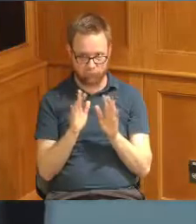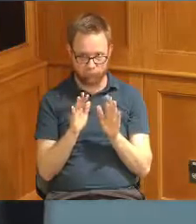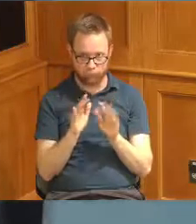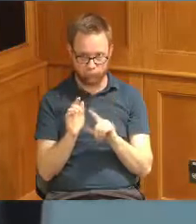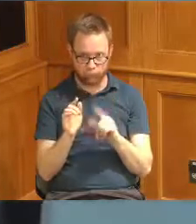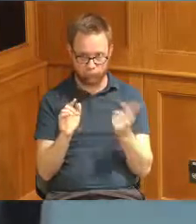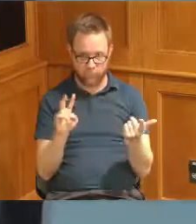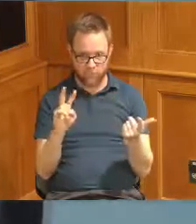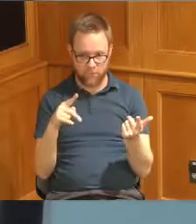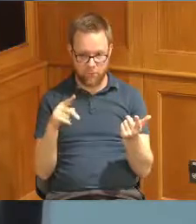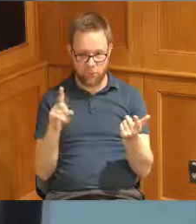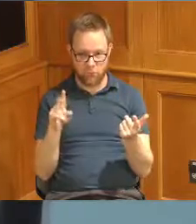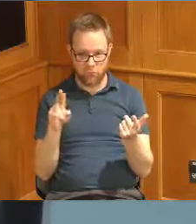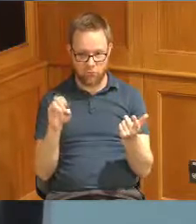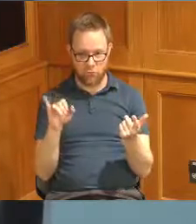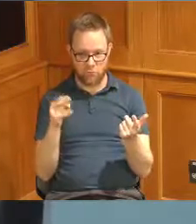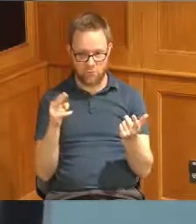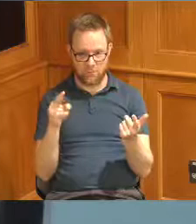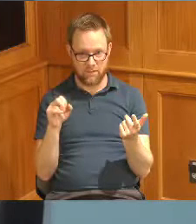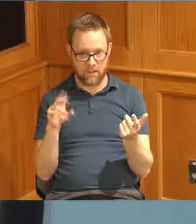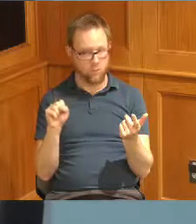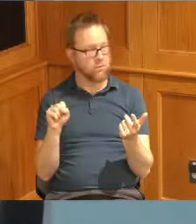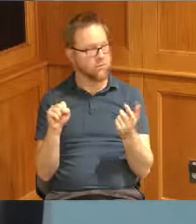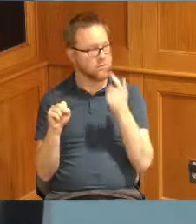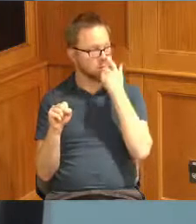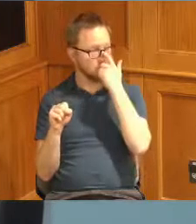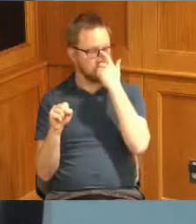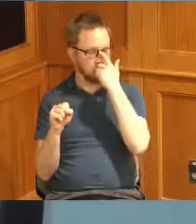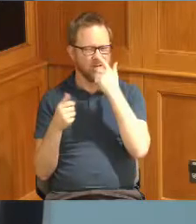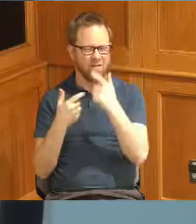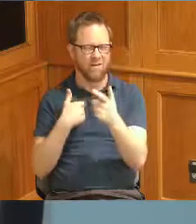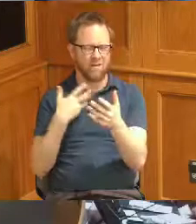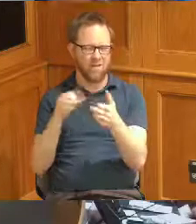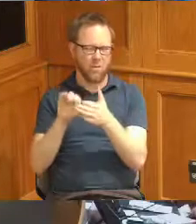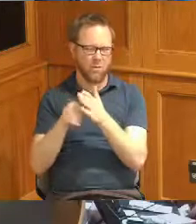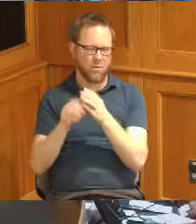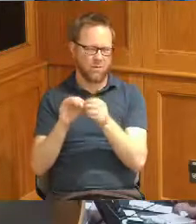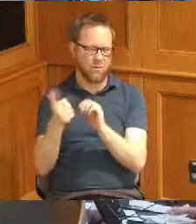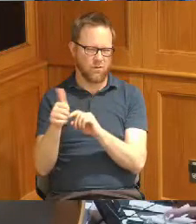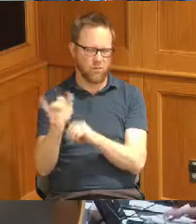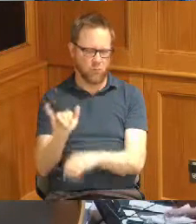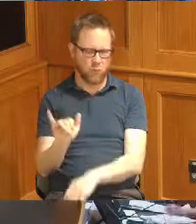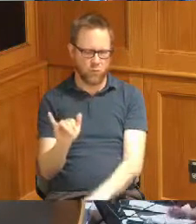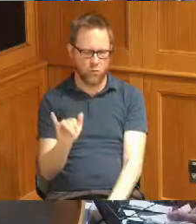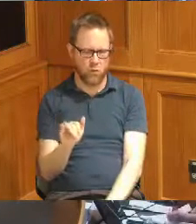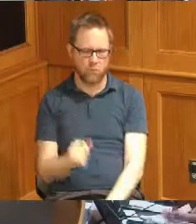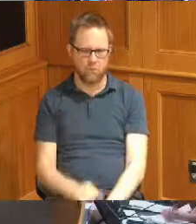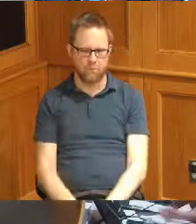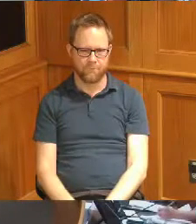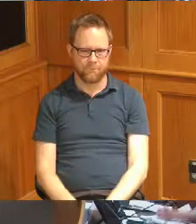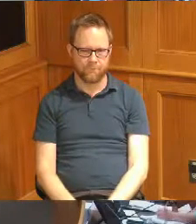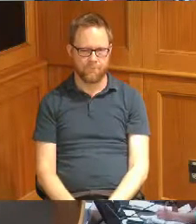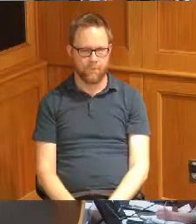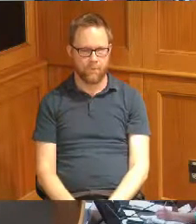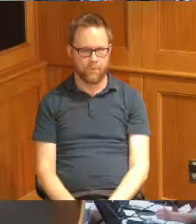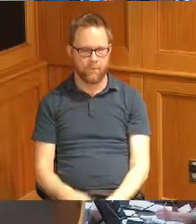Vice President Driehaus thank you yeah I would too was going to highlight number 10 and the contract